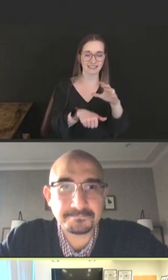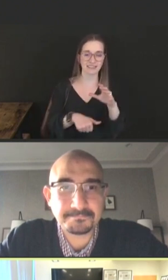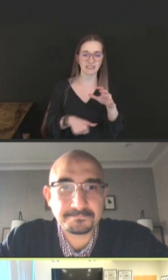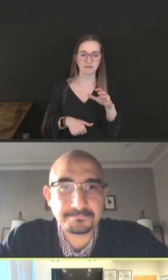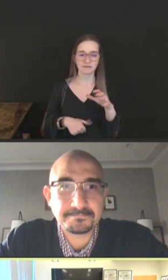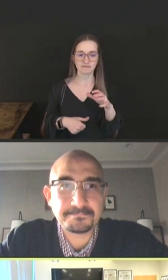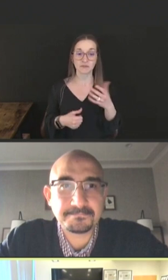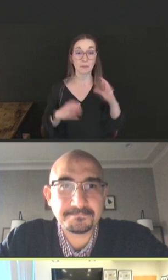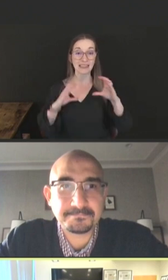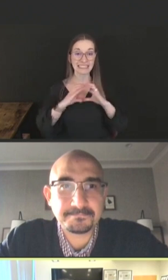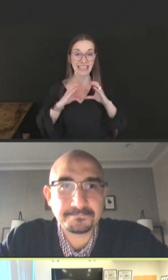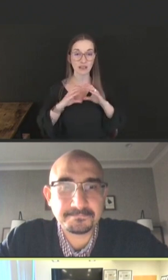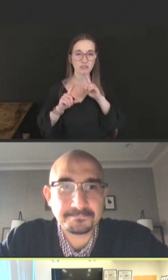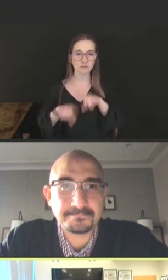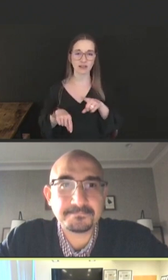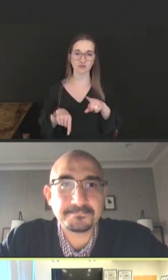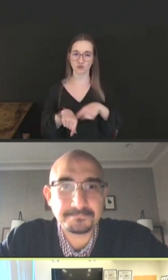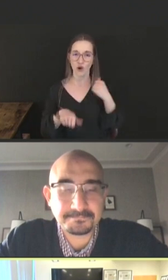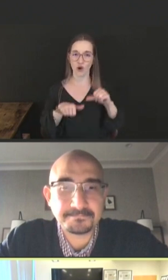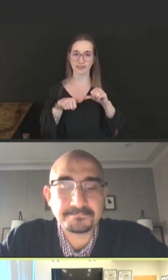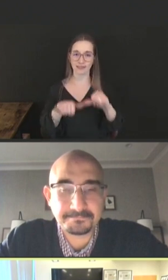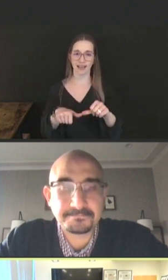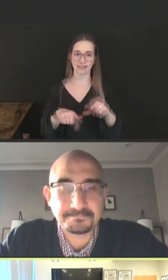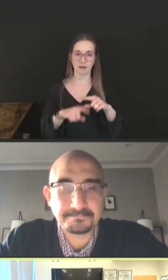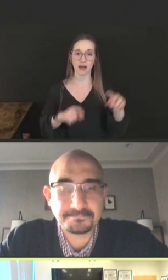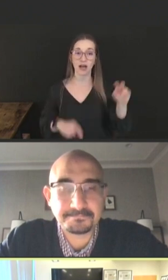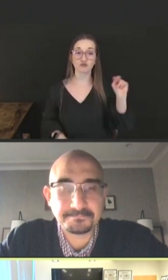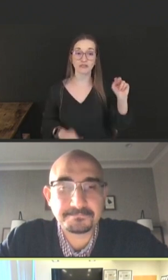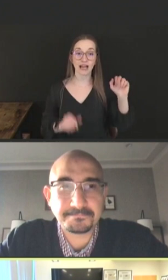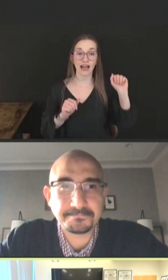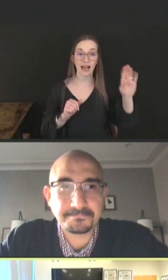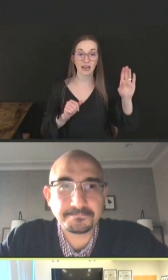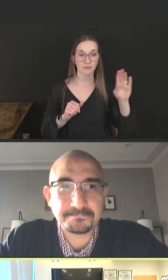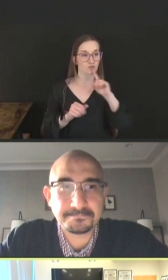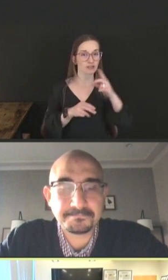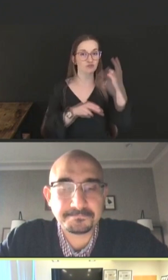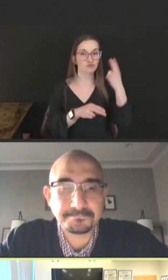whereas the serum neutralizing antibodies are really short term. And I think that